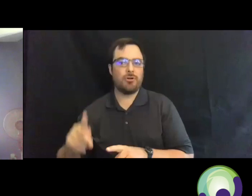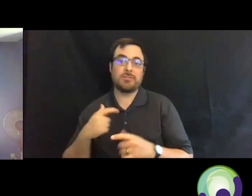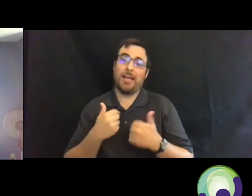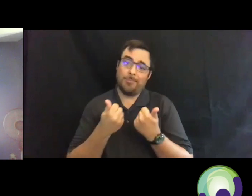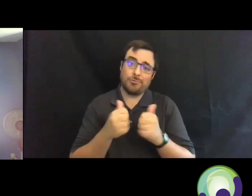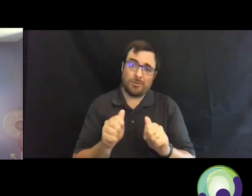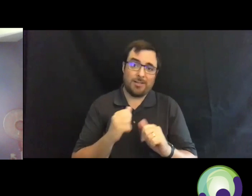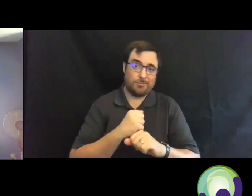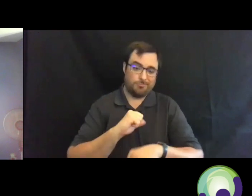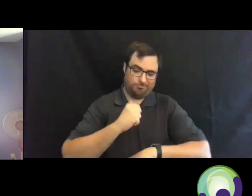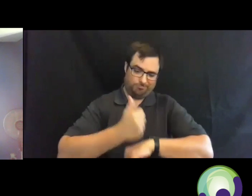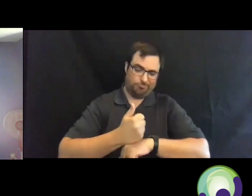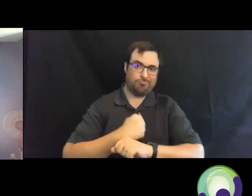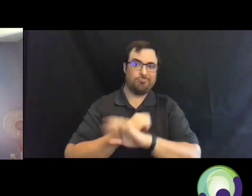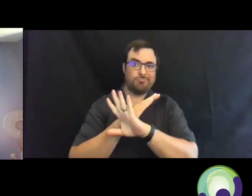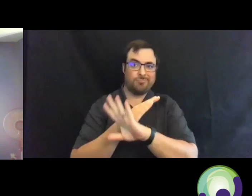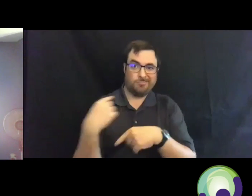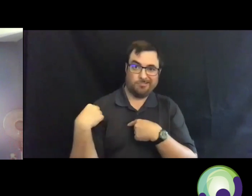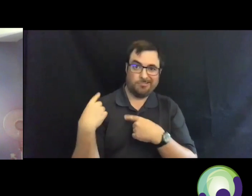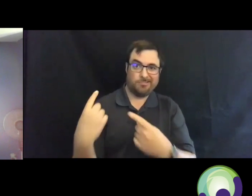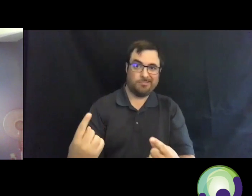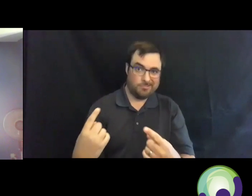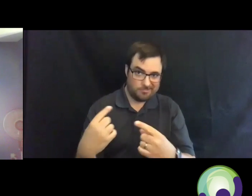you know since the shutdown with birth to three